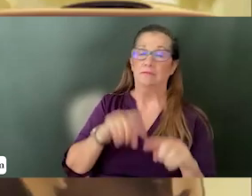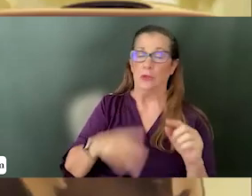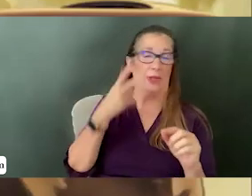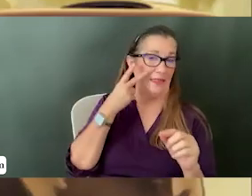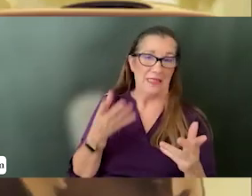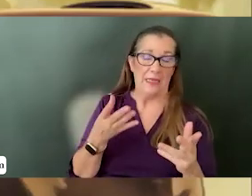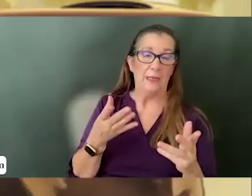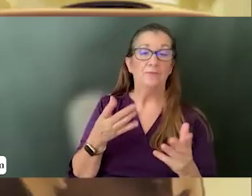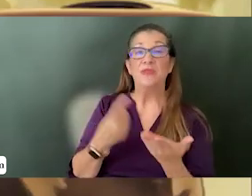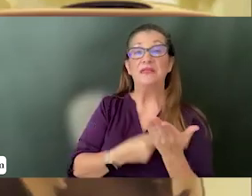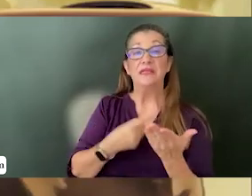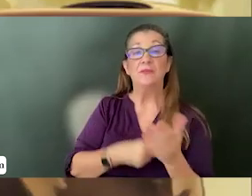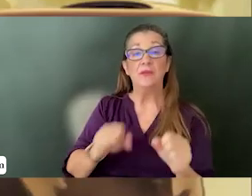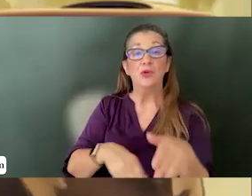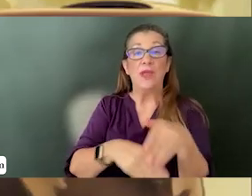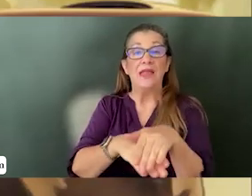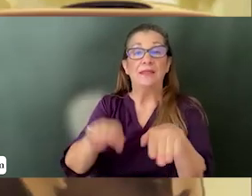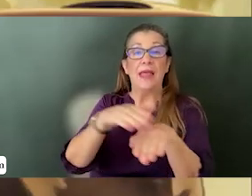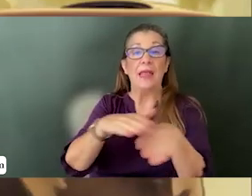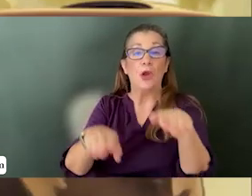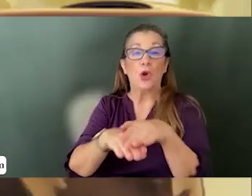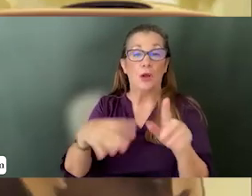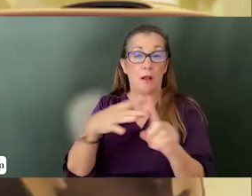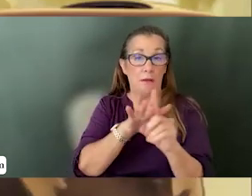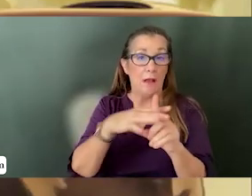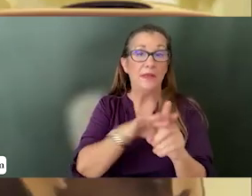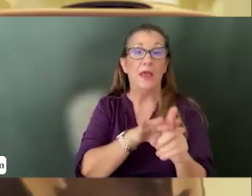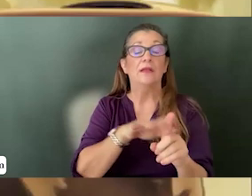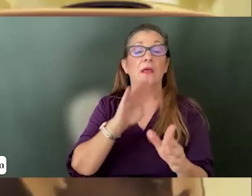Sometimes you can layer content which will hide certain elements visually.